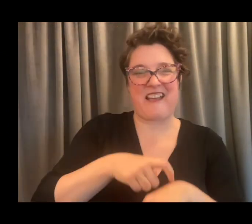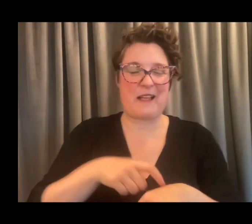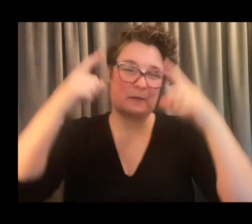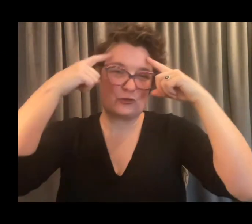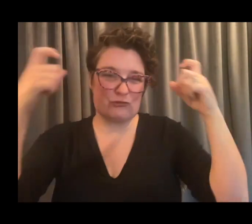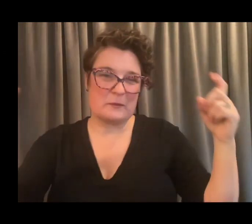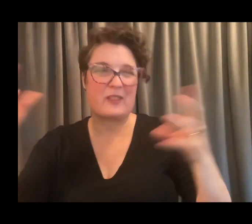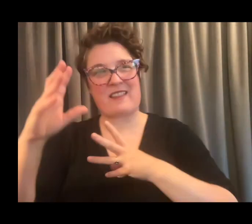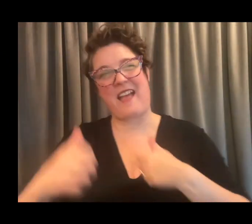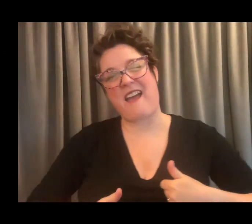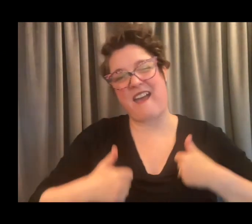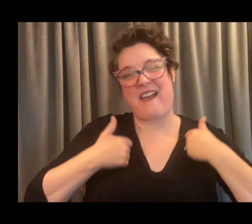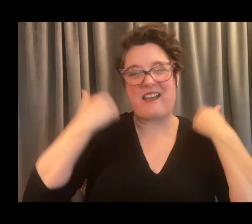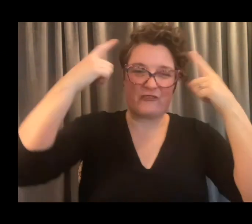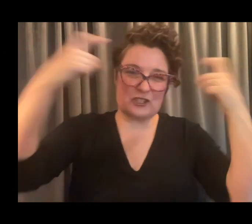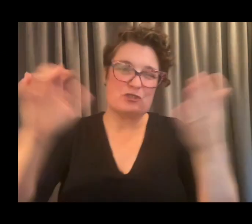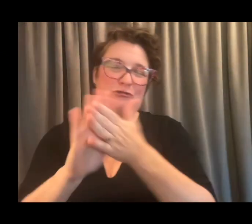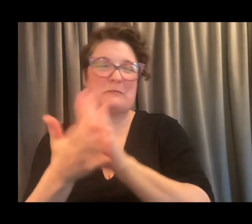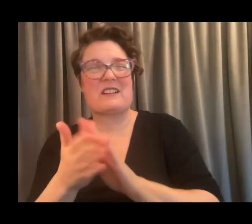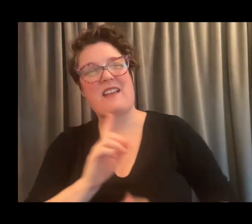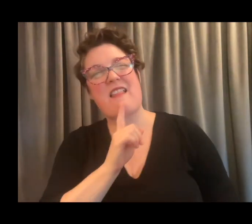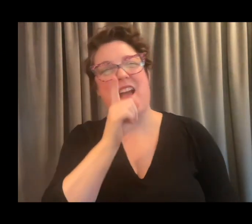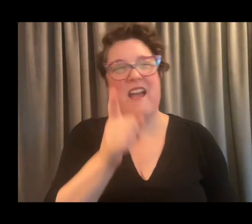Dream it alive, dream it alive,